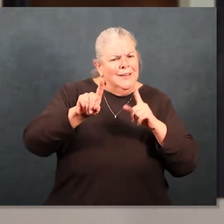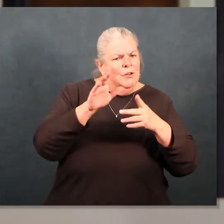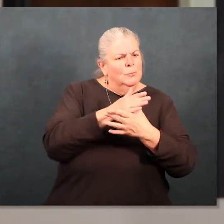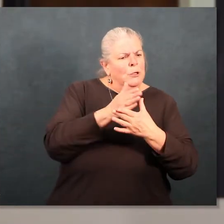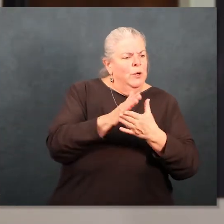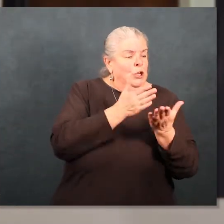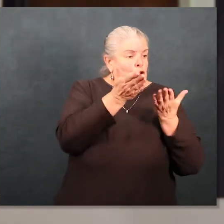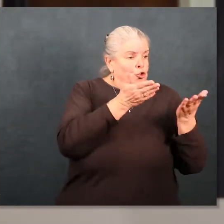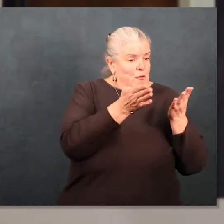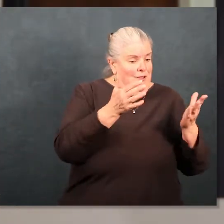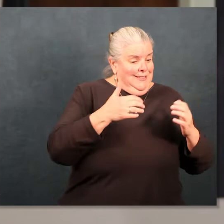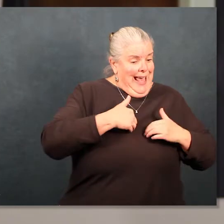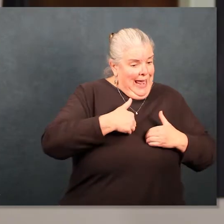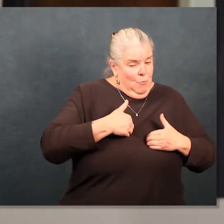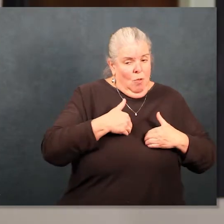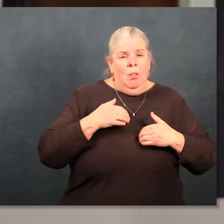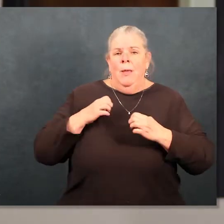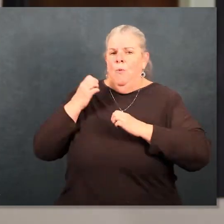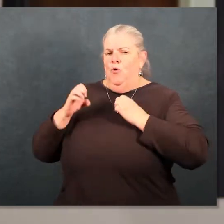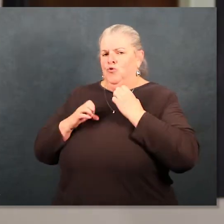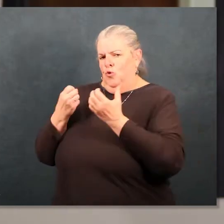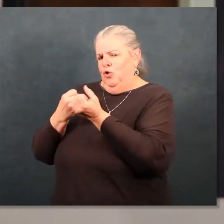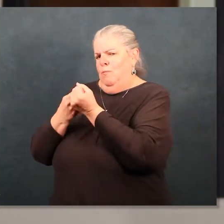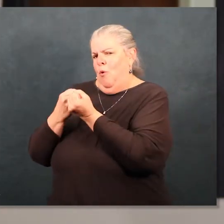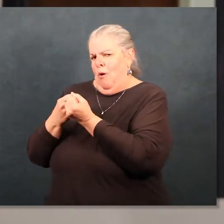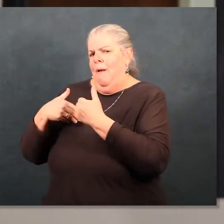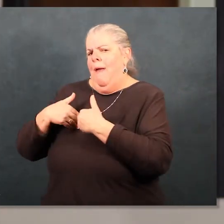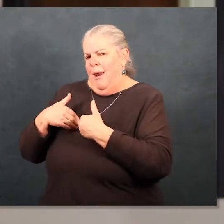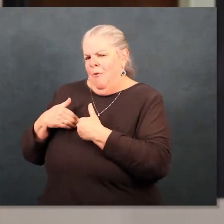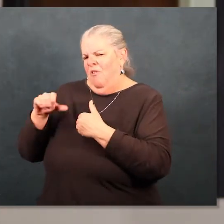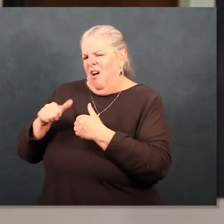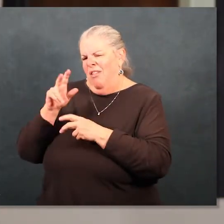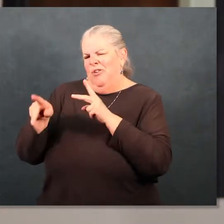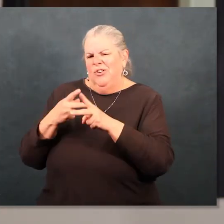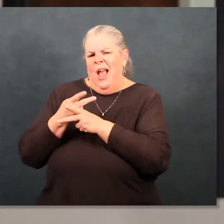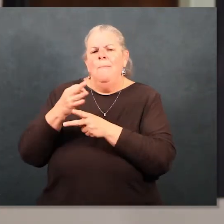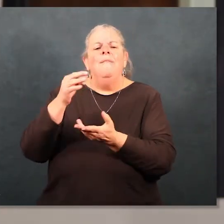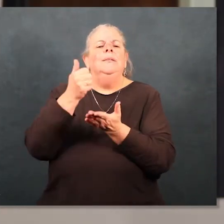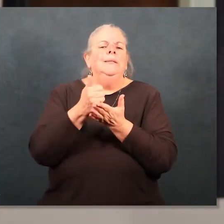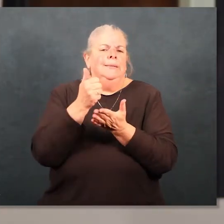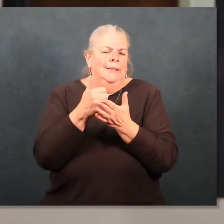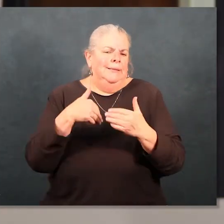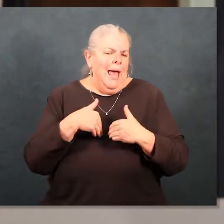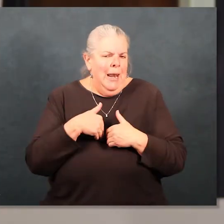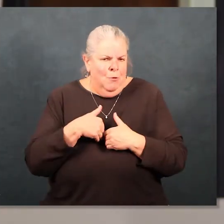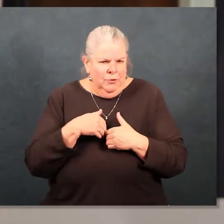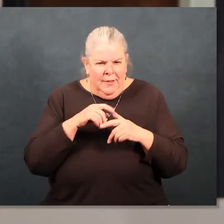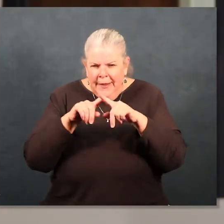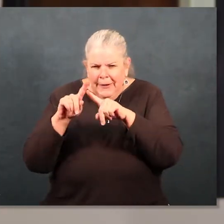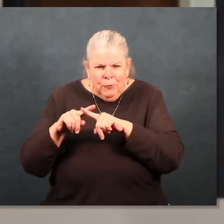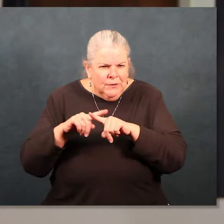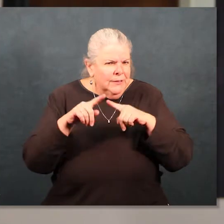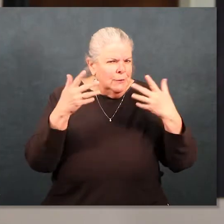and an emotional support animal and other types of assistance animals. And so, it's helpful sometimes